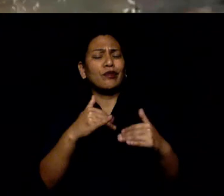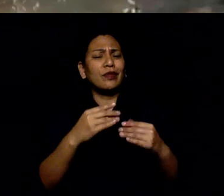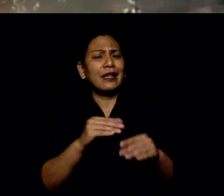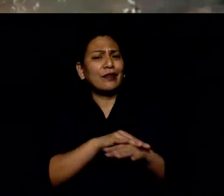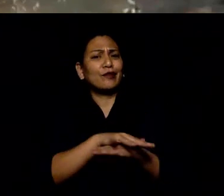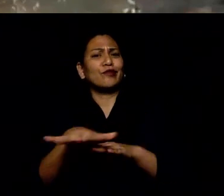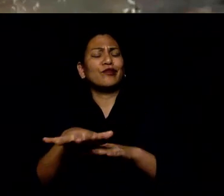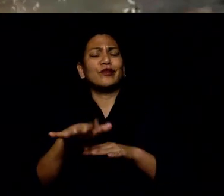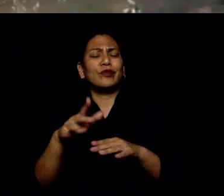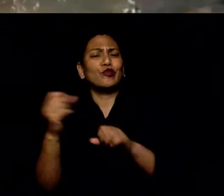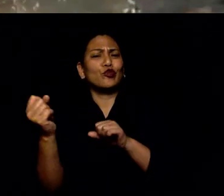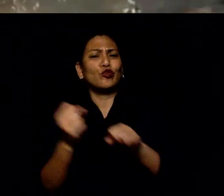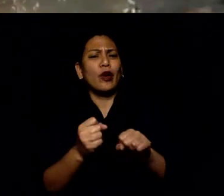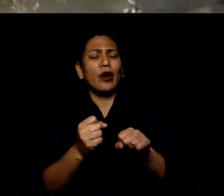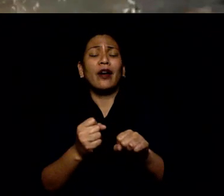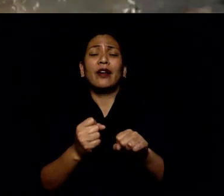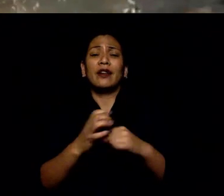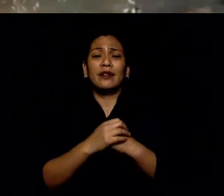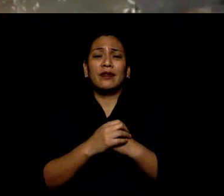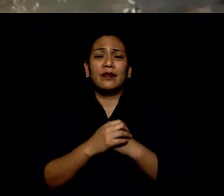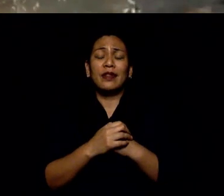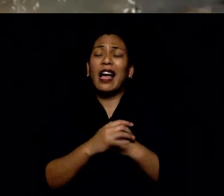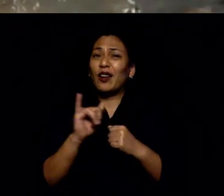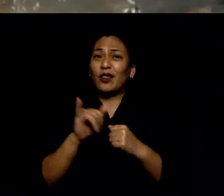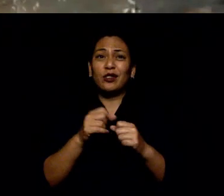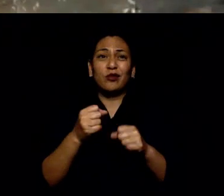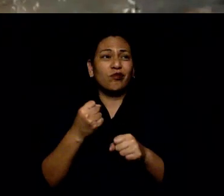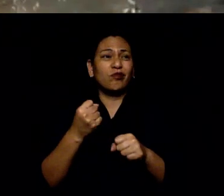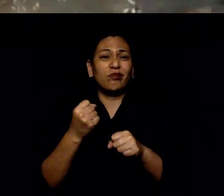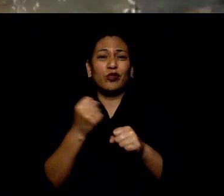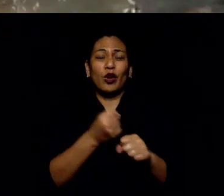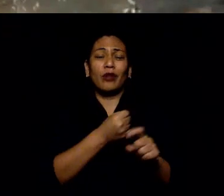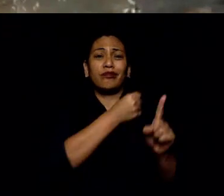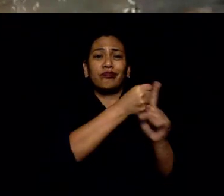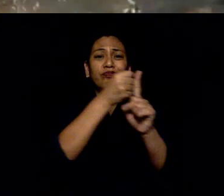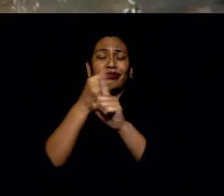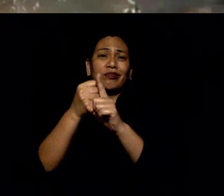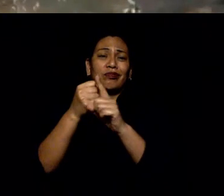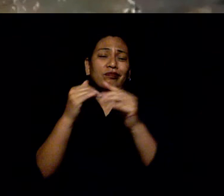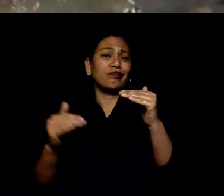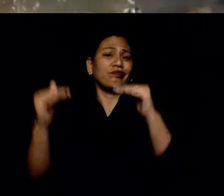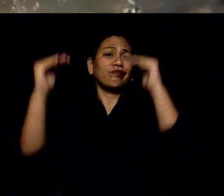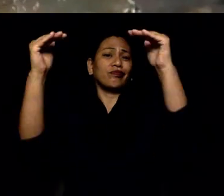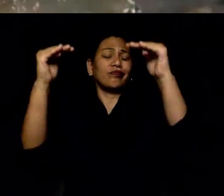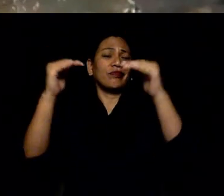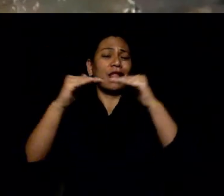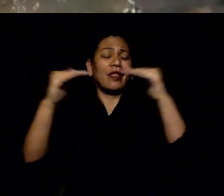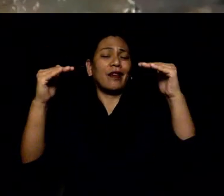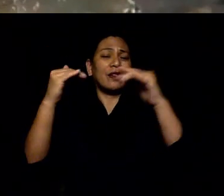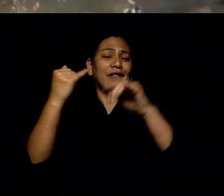even at fairly high-level institutions.